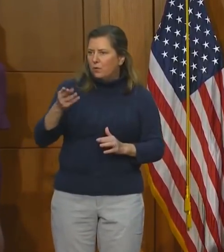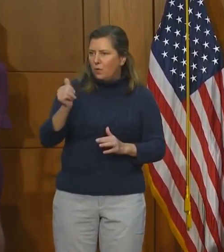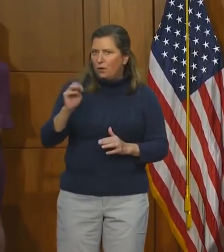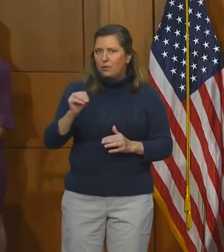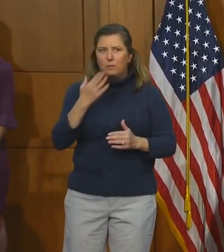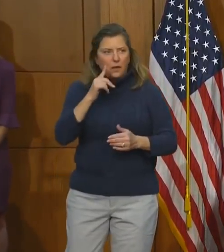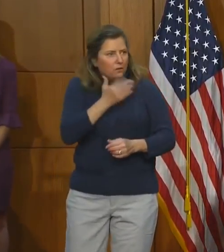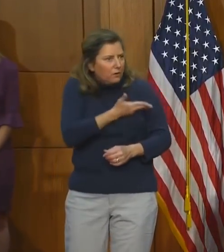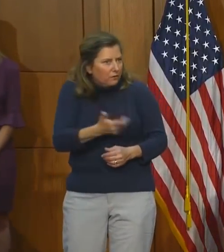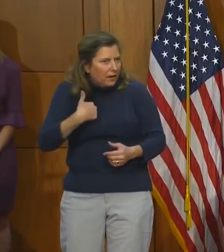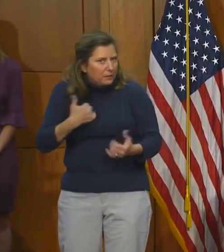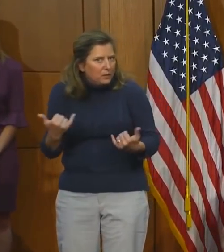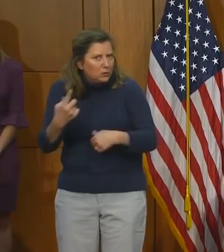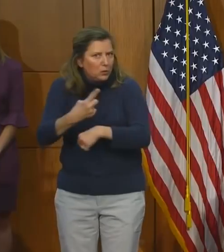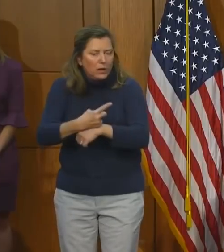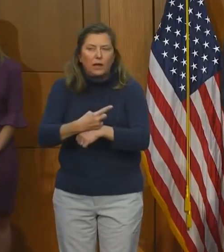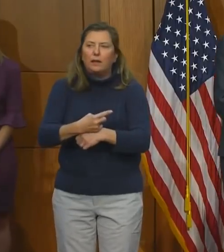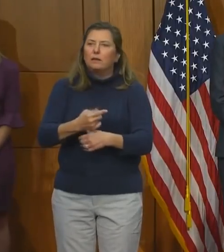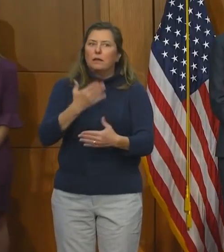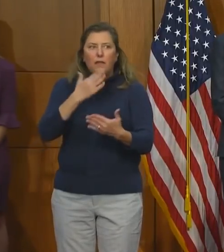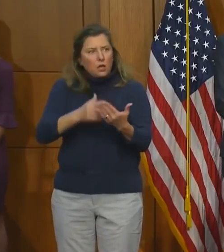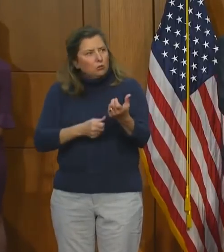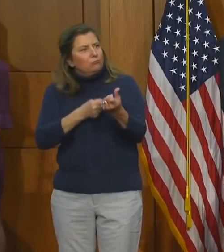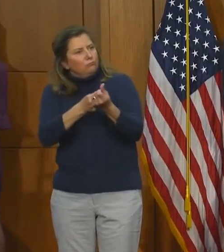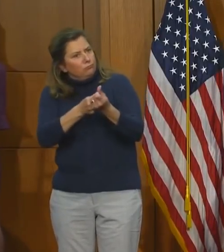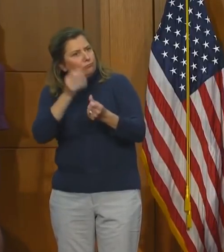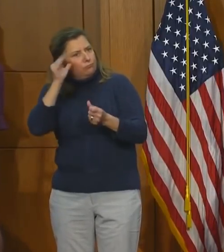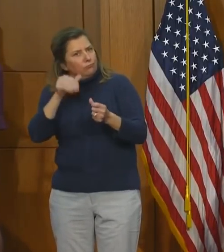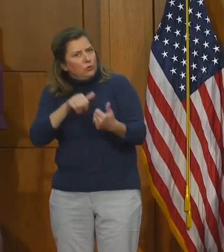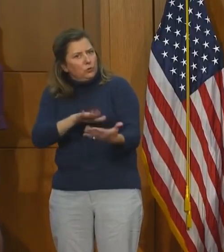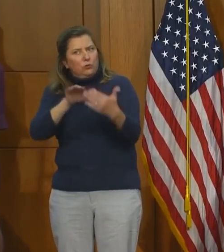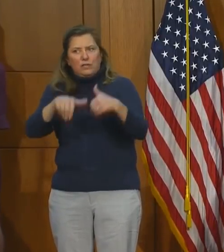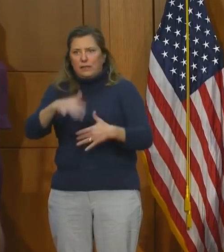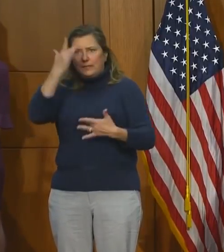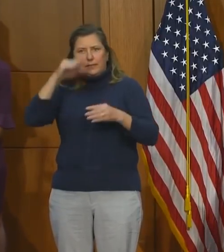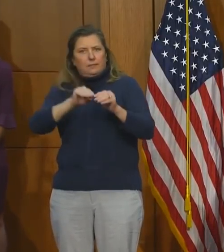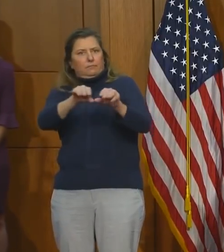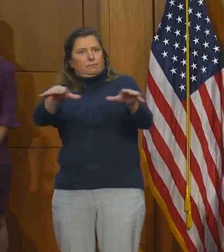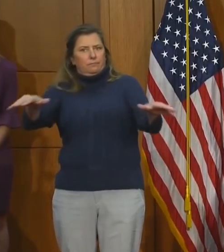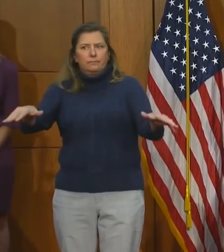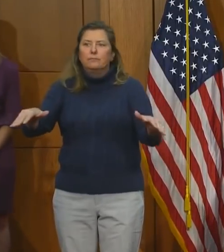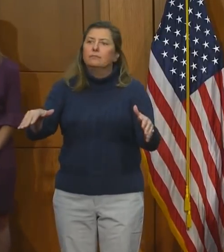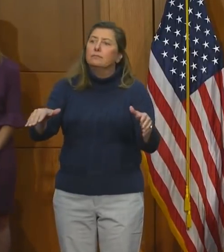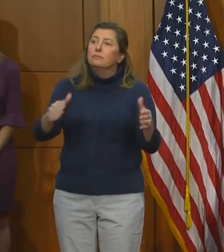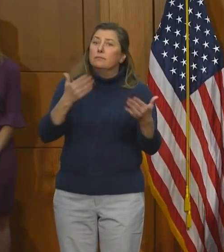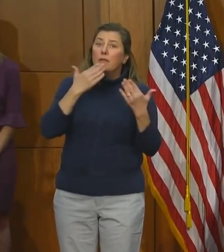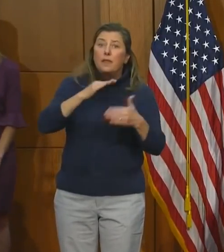WELCOME AND THANK YOU. OUR FOREMOST. THANK YOU GOVERNOR THEM I FOR HAVING ME HERE